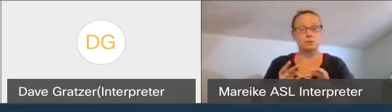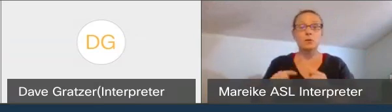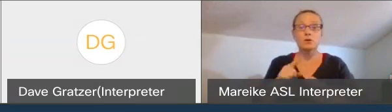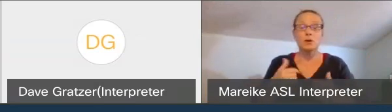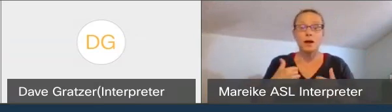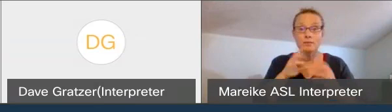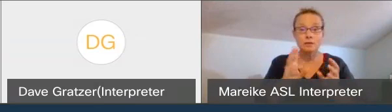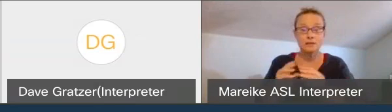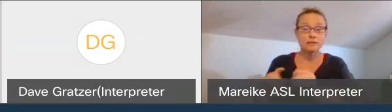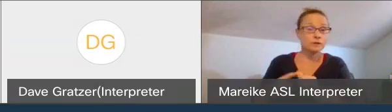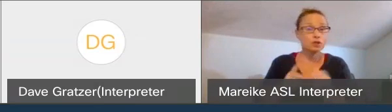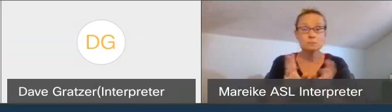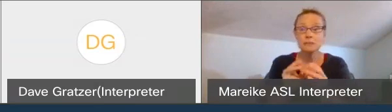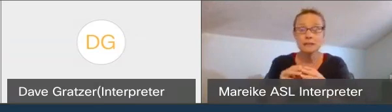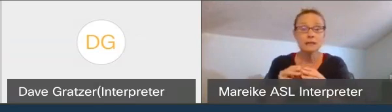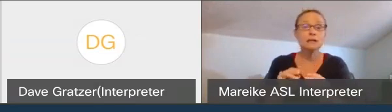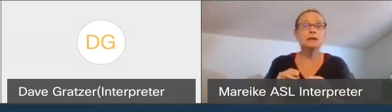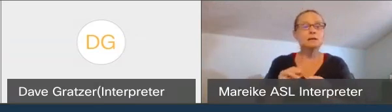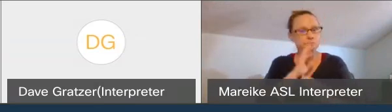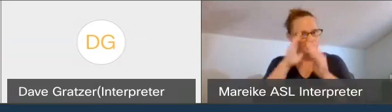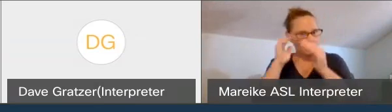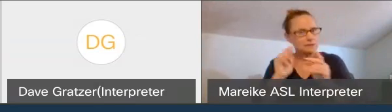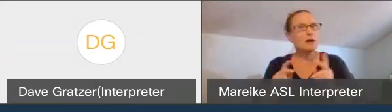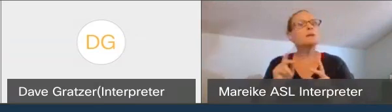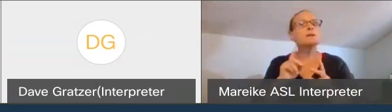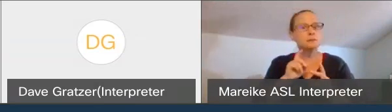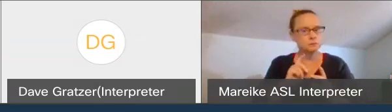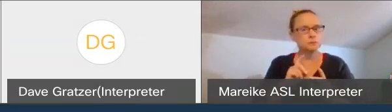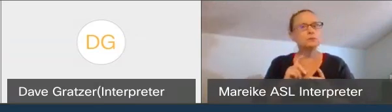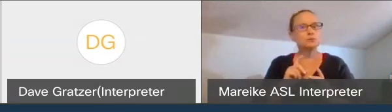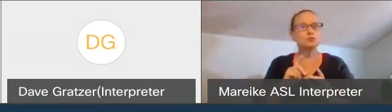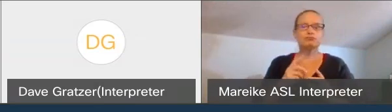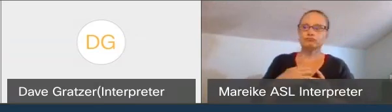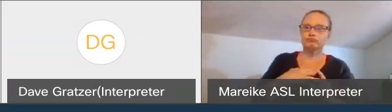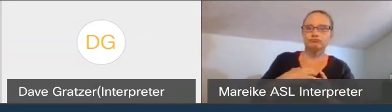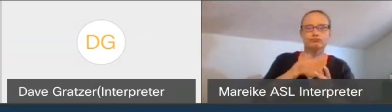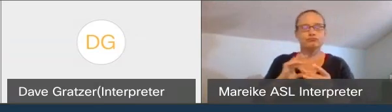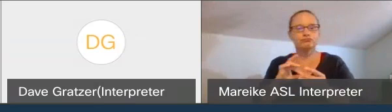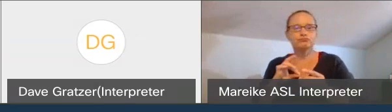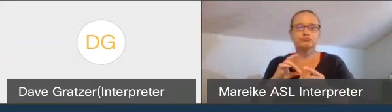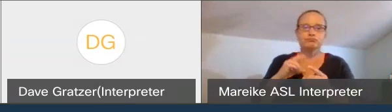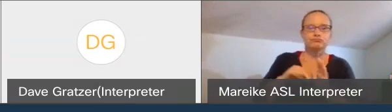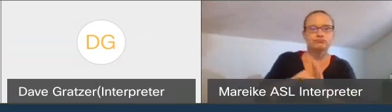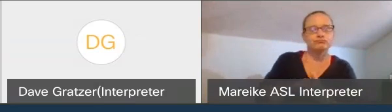have that first meeting, expect people to bring, um, concerns and then expect the walls to kind of be there,